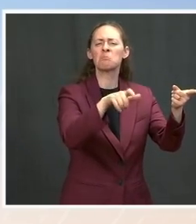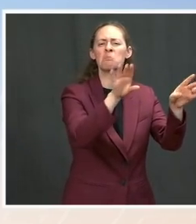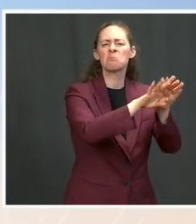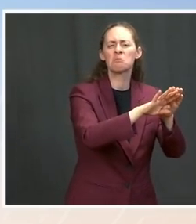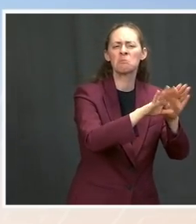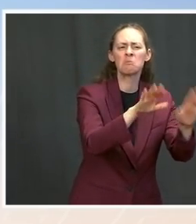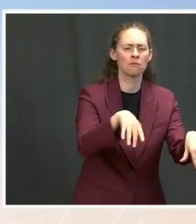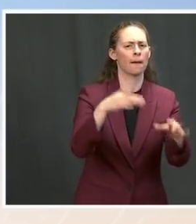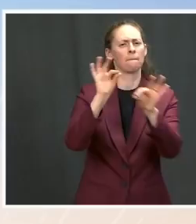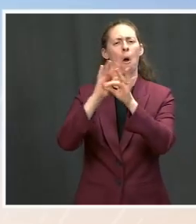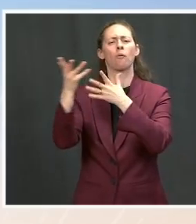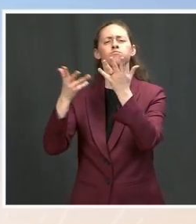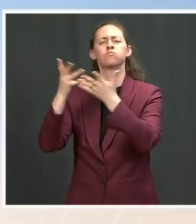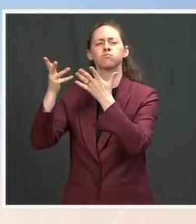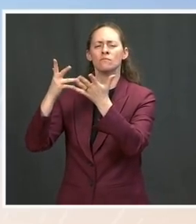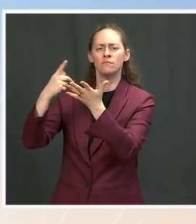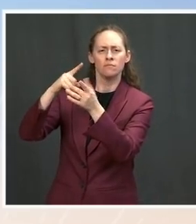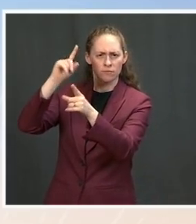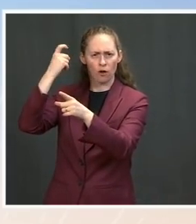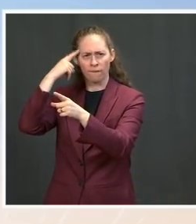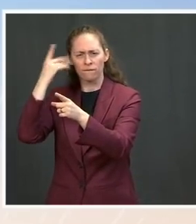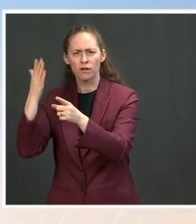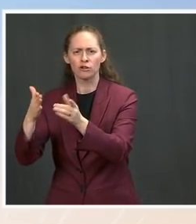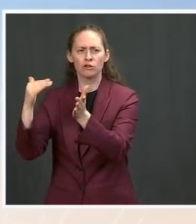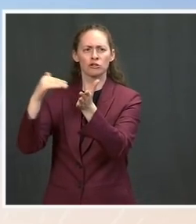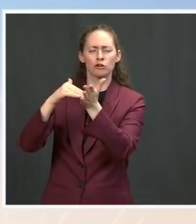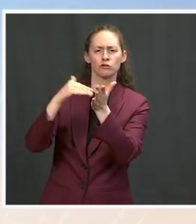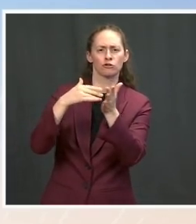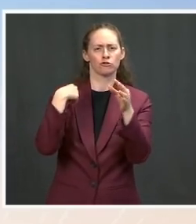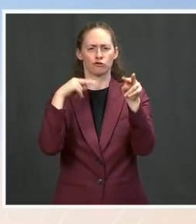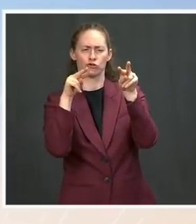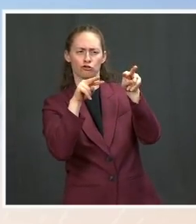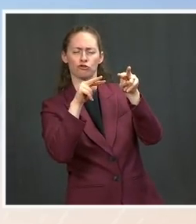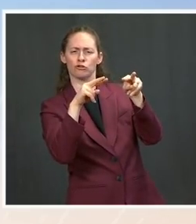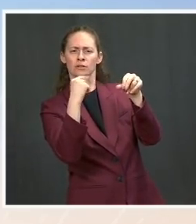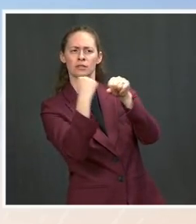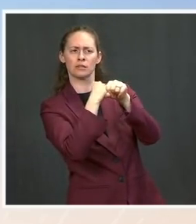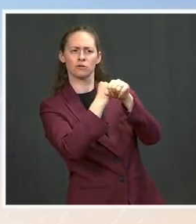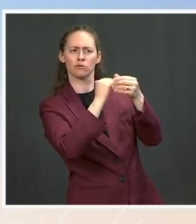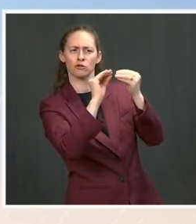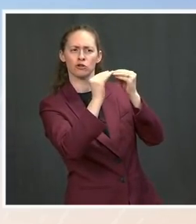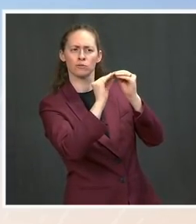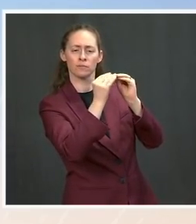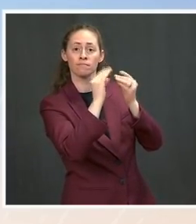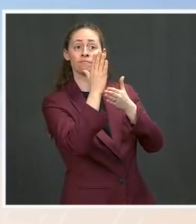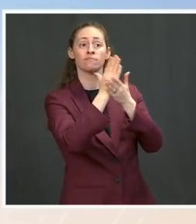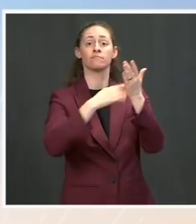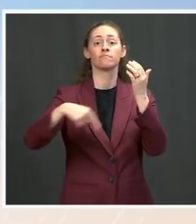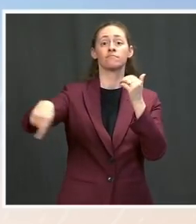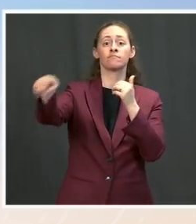We look at the data and see what's working. And there are some programs, like our pharmacy program, we initially launched it as a pilot